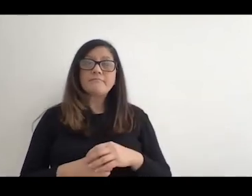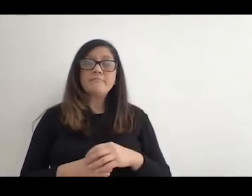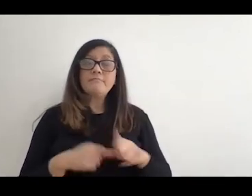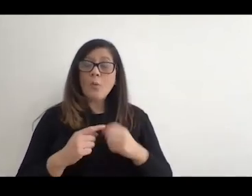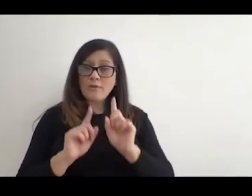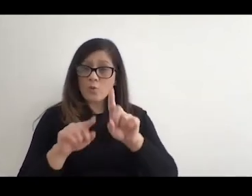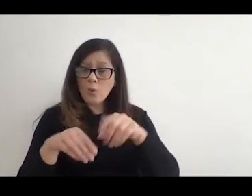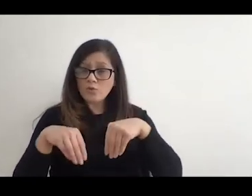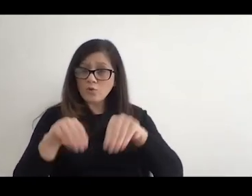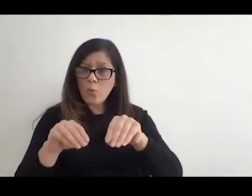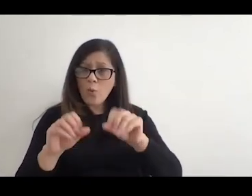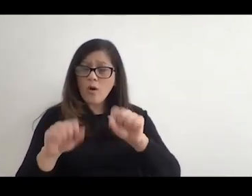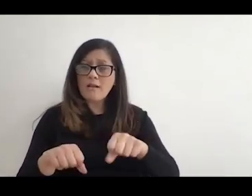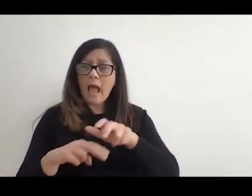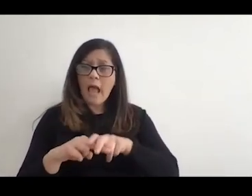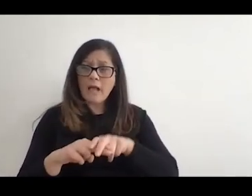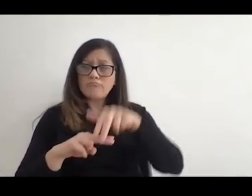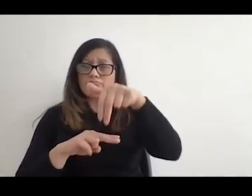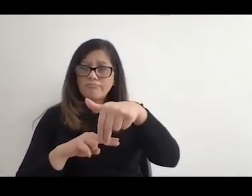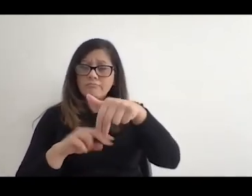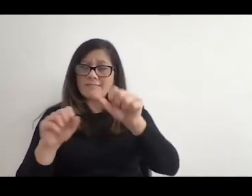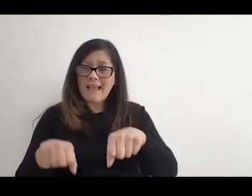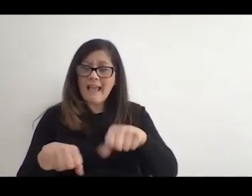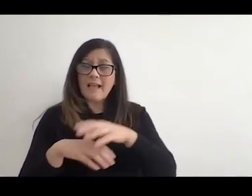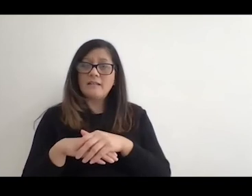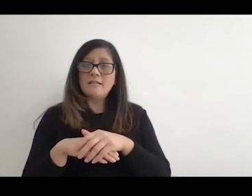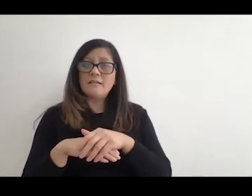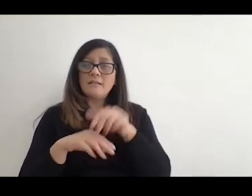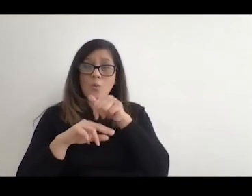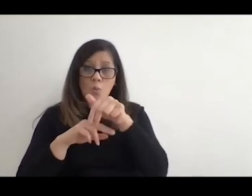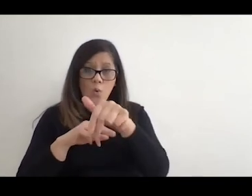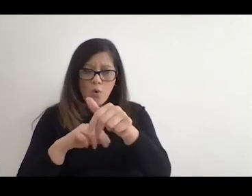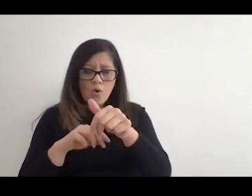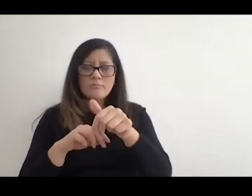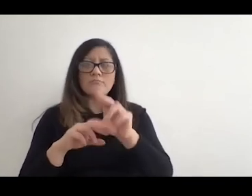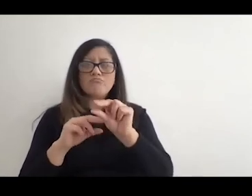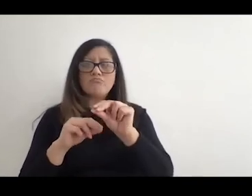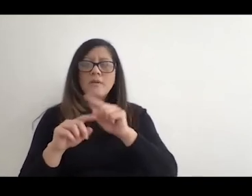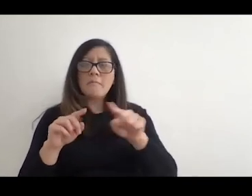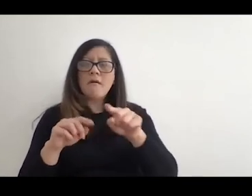she's able to lift herself out of the chair, but she's not able to walk.